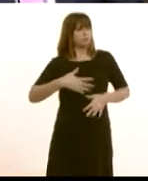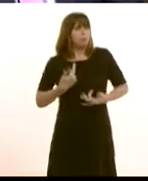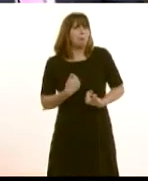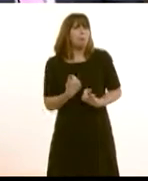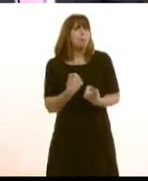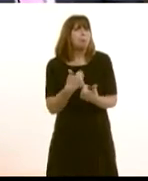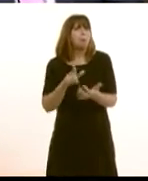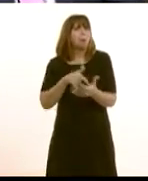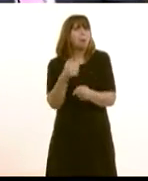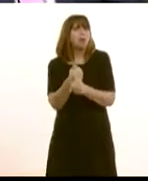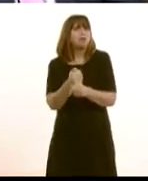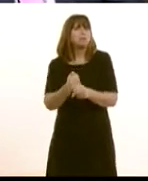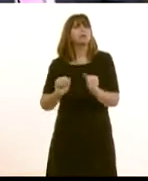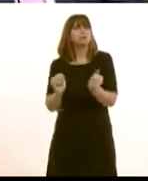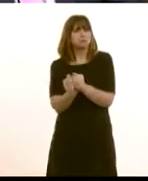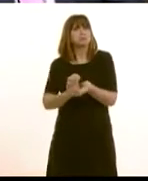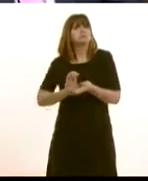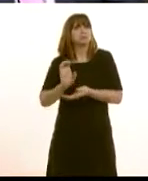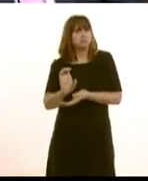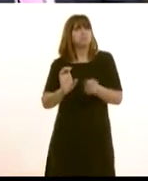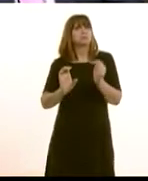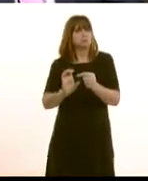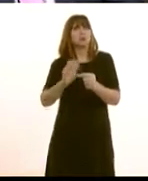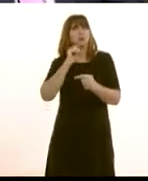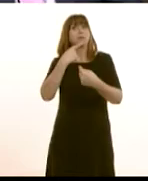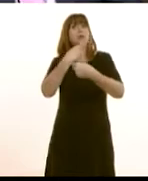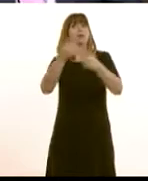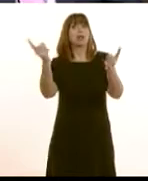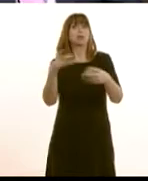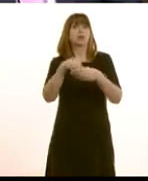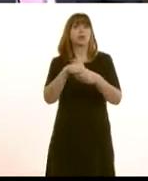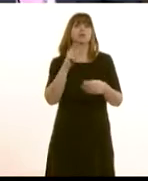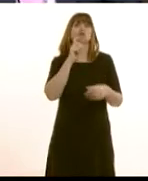government settlement that will be announced as part of the draft budget in due course